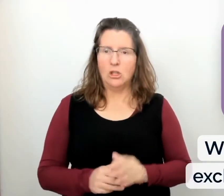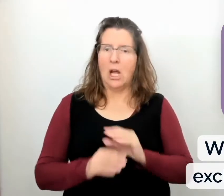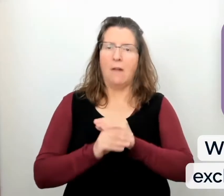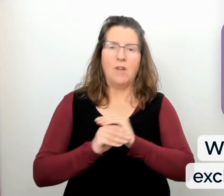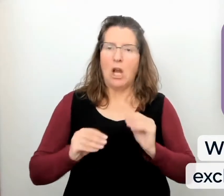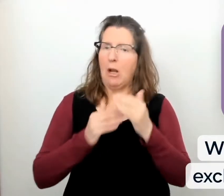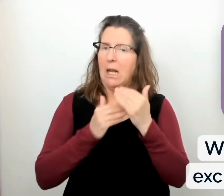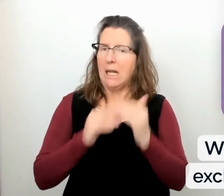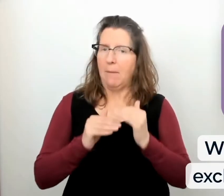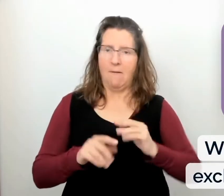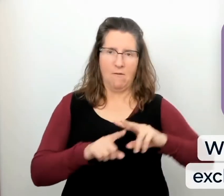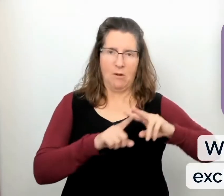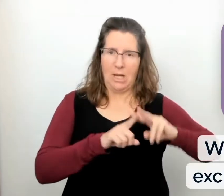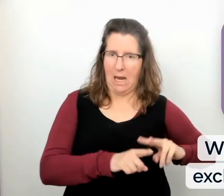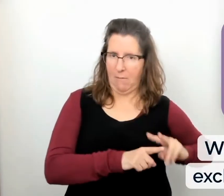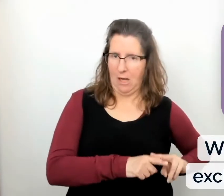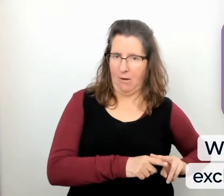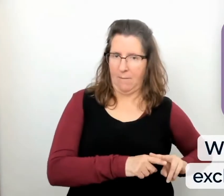Her vocabulary was severely limited.